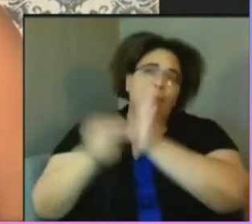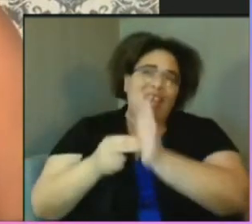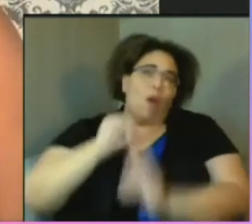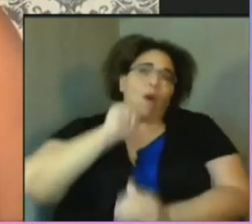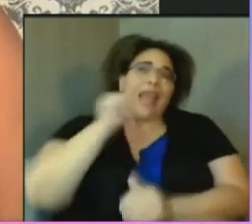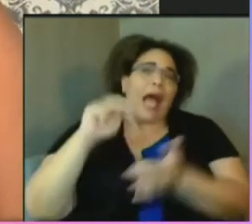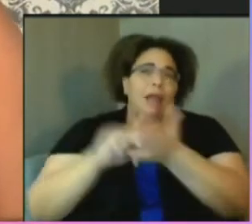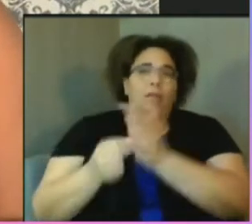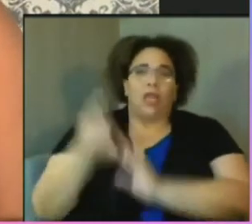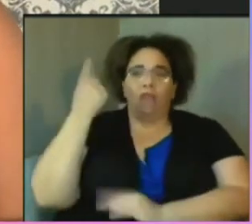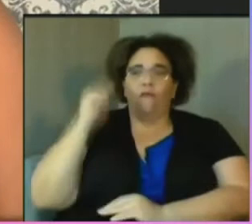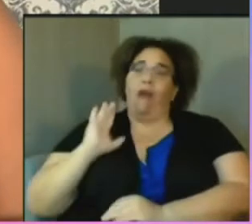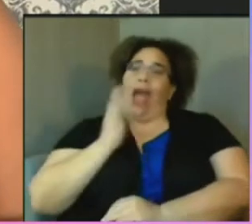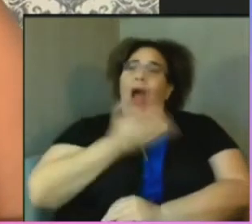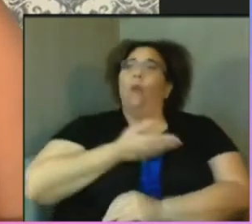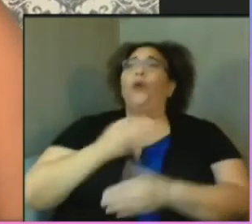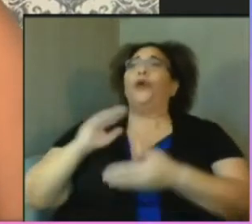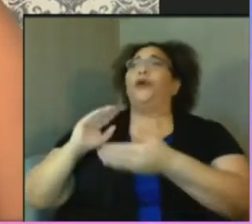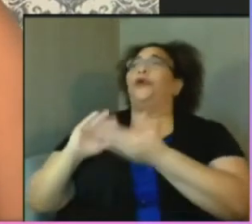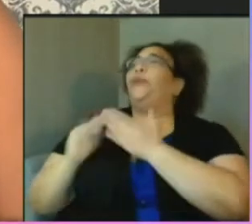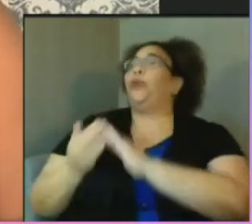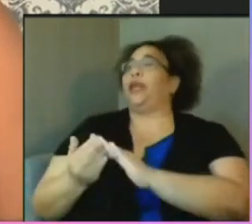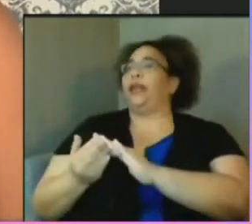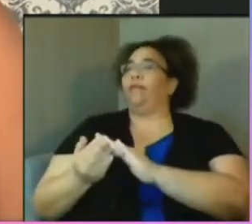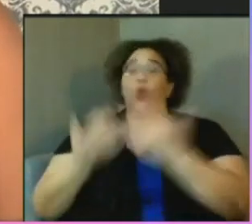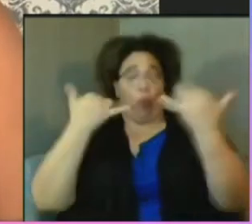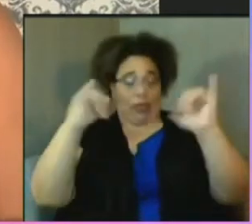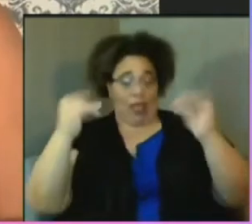We still have the trans military ban